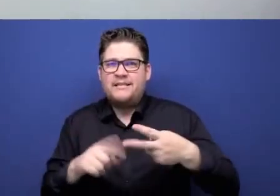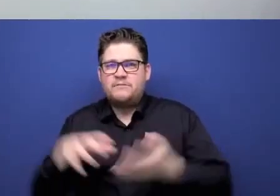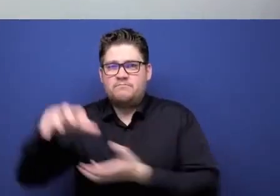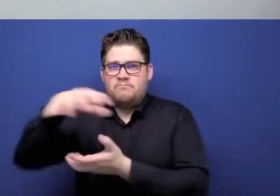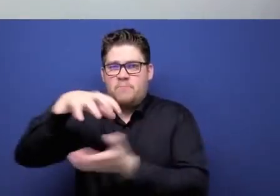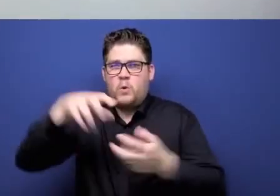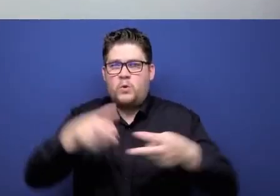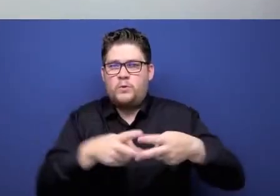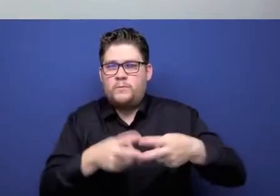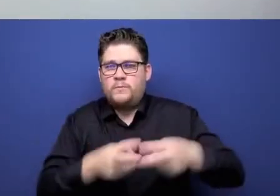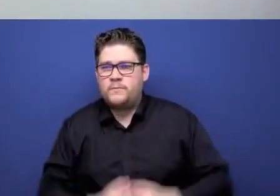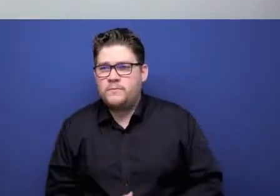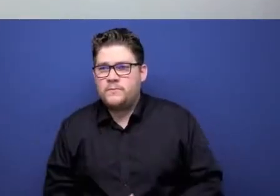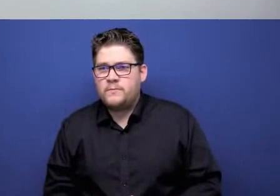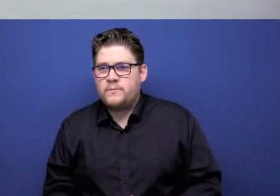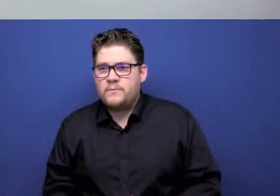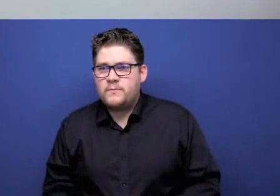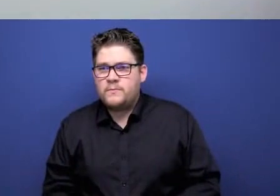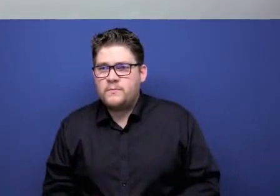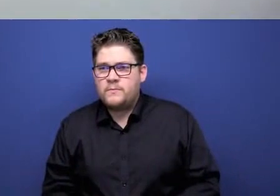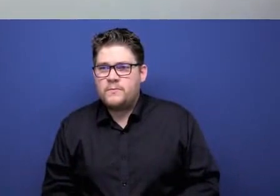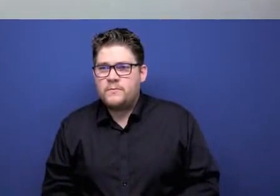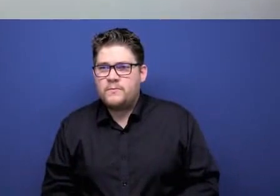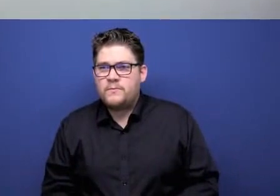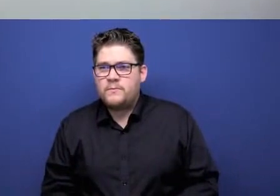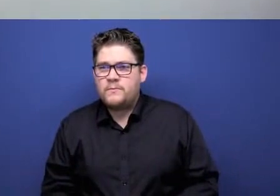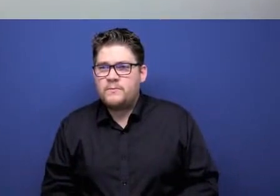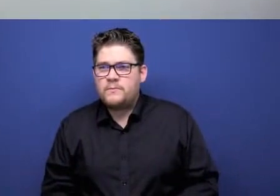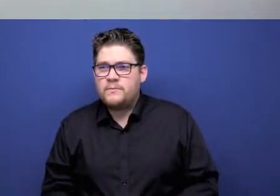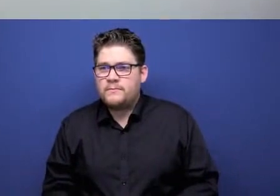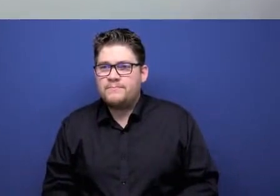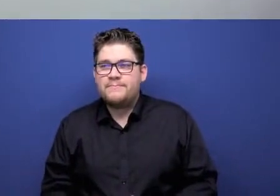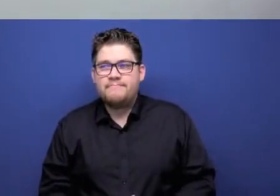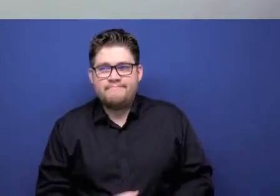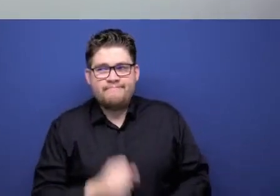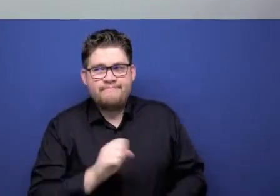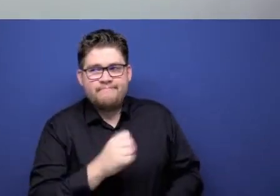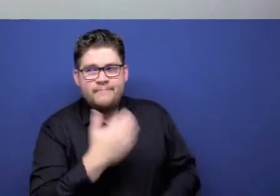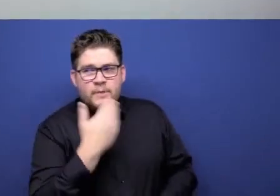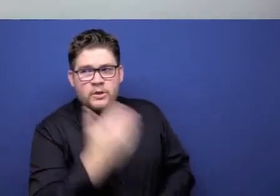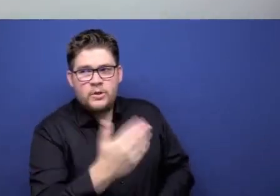question. And it is actually very similar to the people who